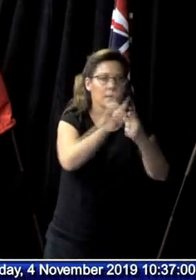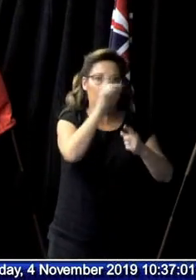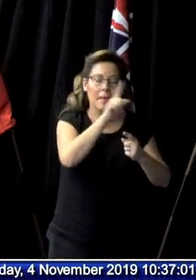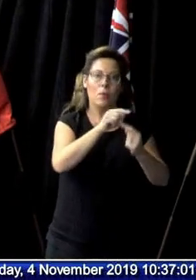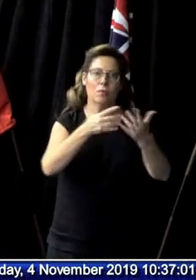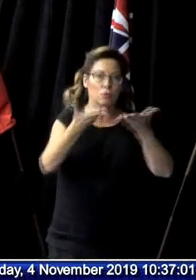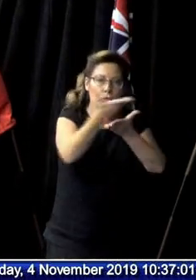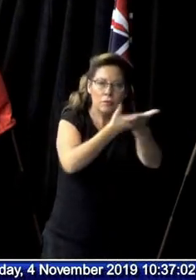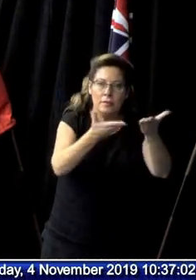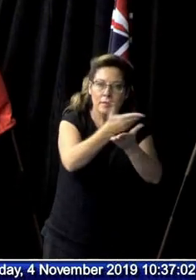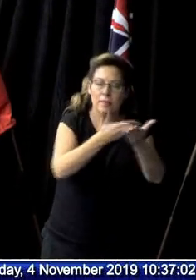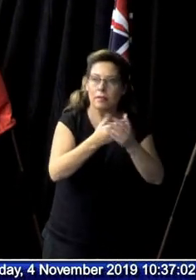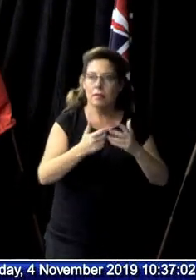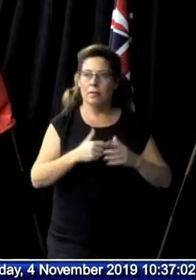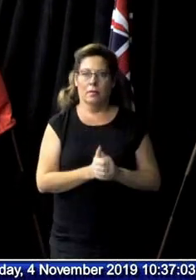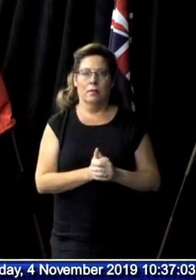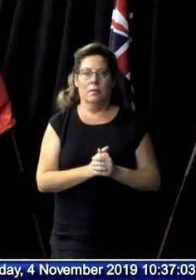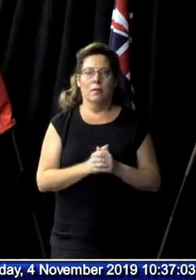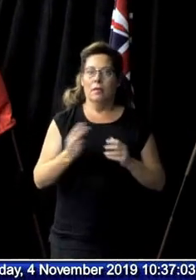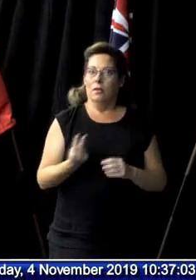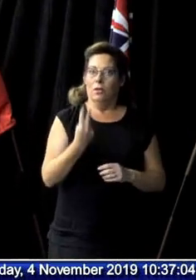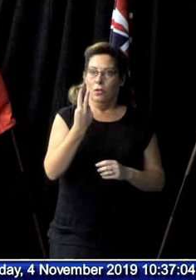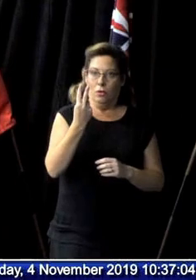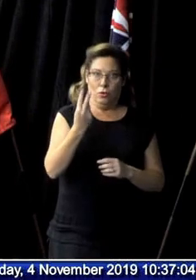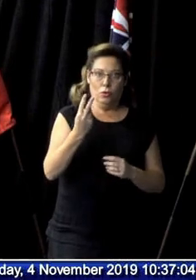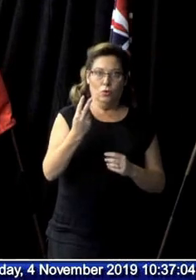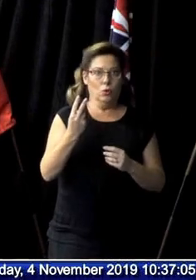And, indeed, two Commissioners will be visiting Palm Island immediately after this